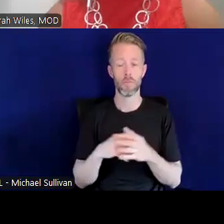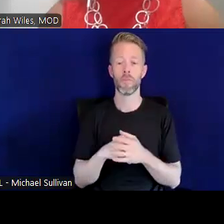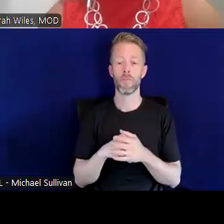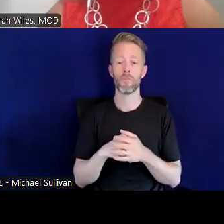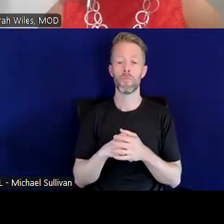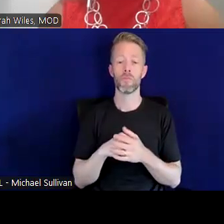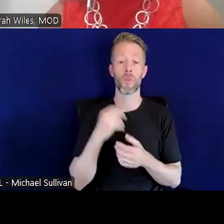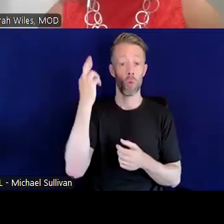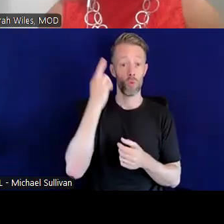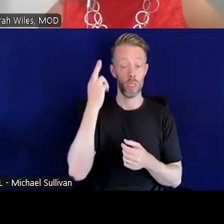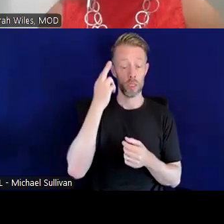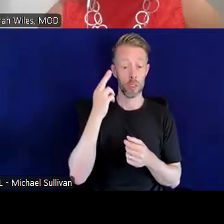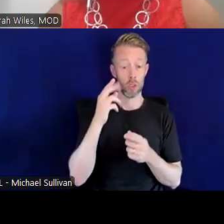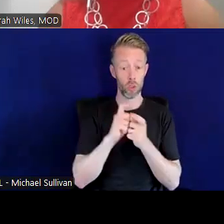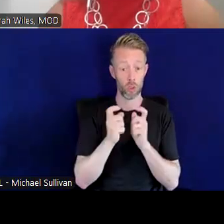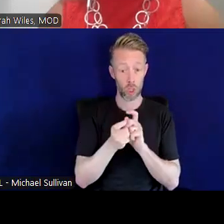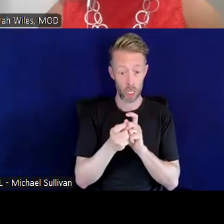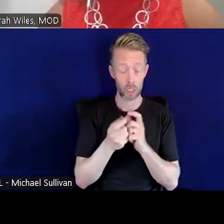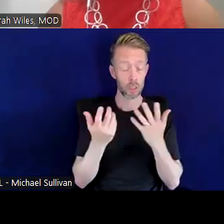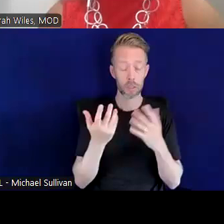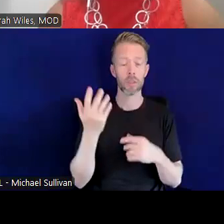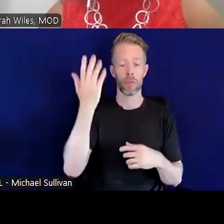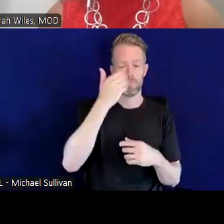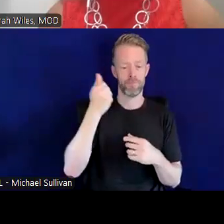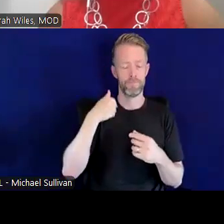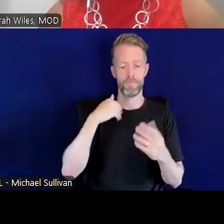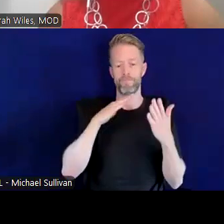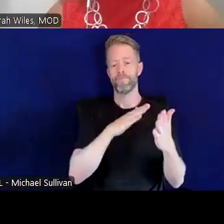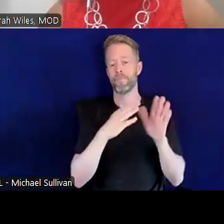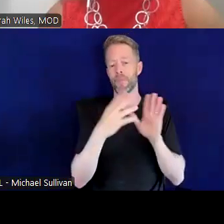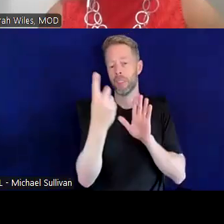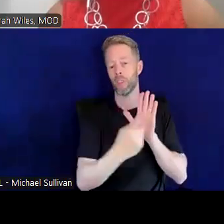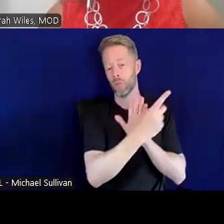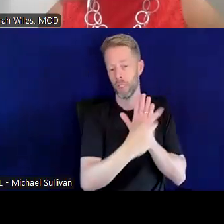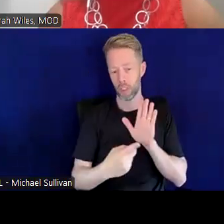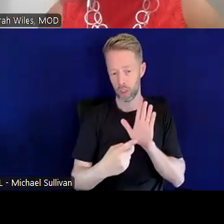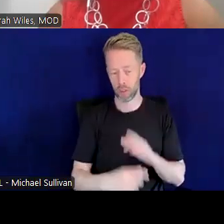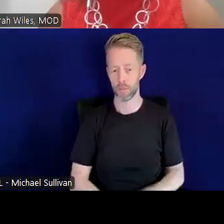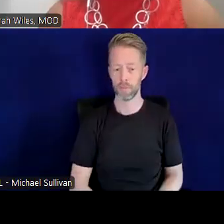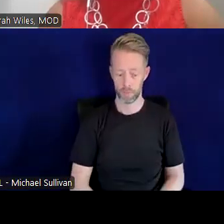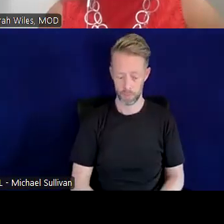The reason it changed is I faced discrimination. Discrimination,